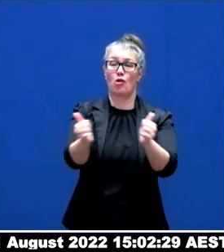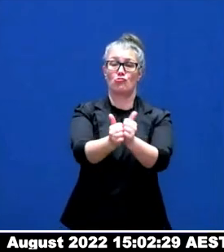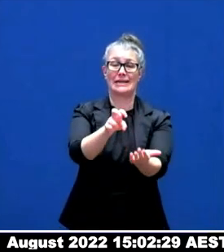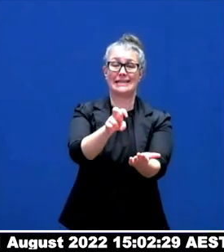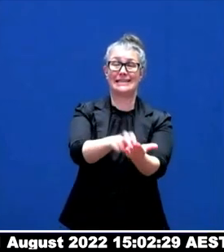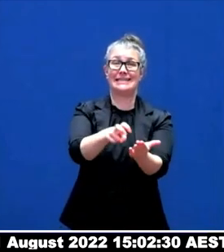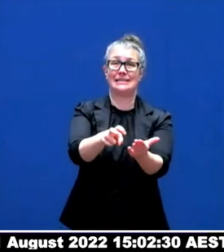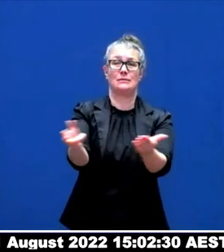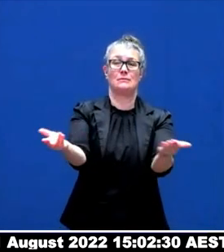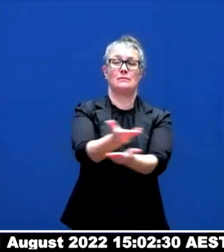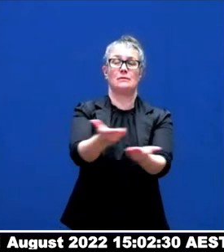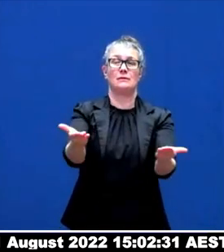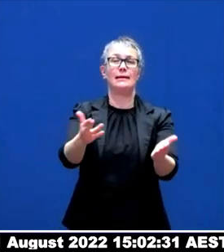The NDIS has no part in that.